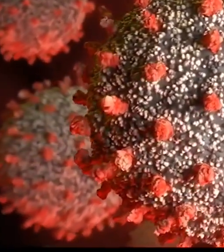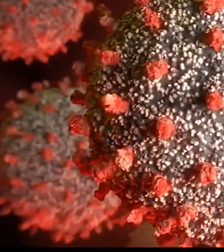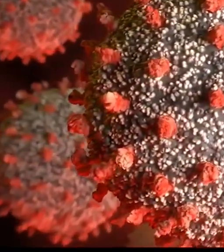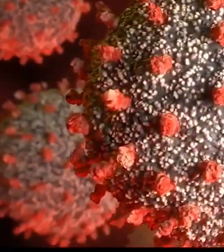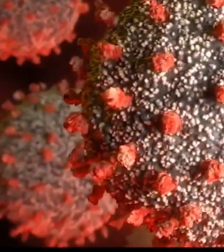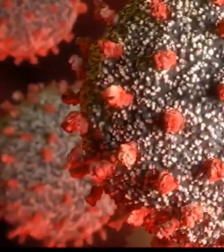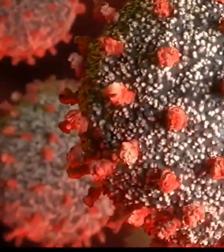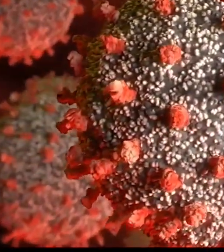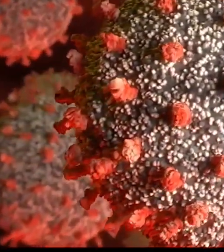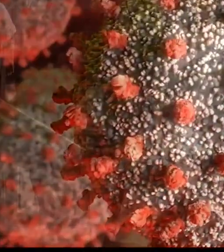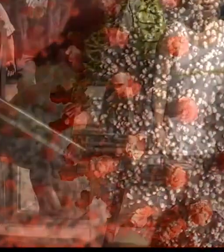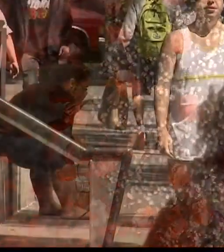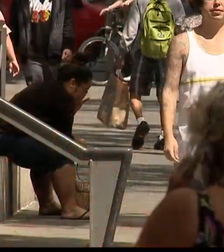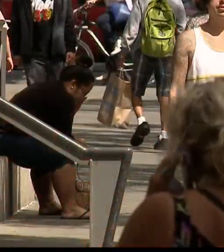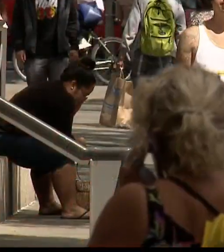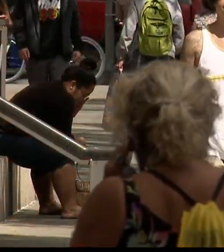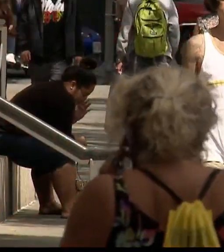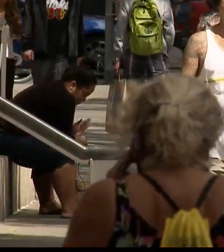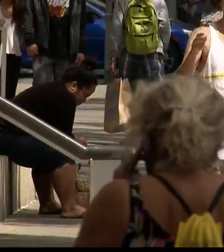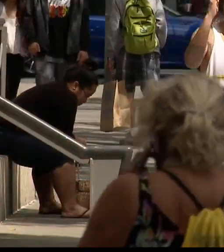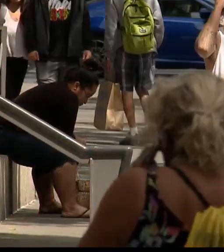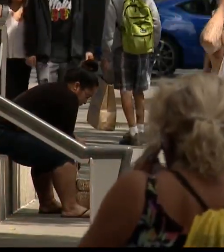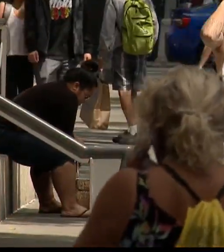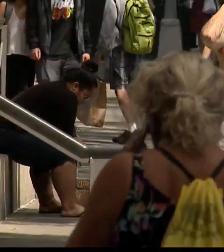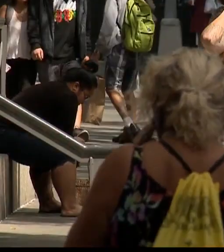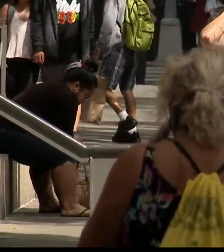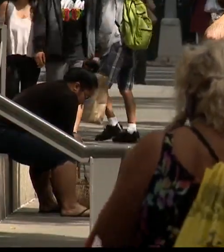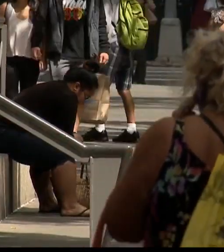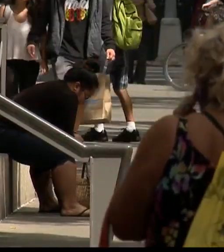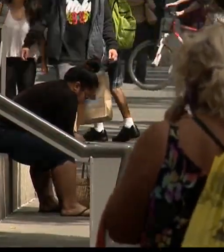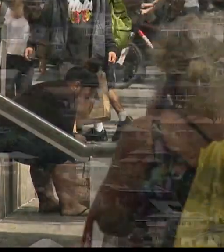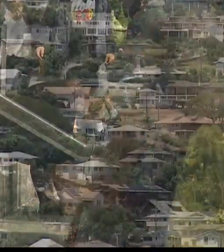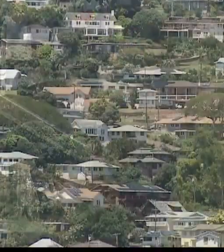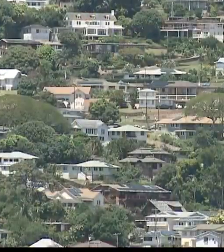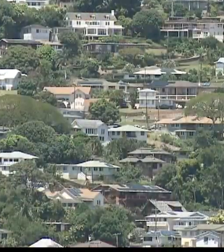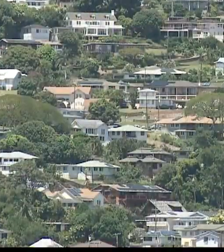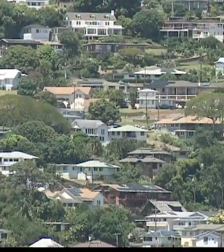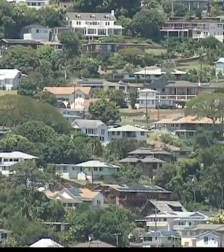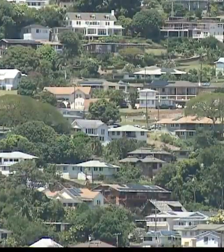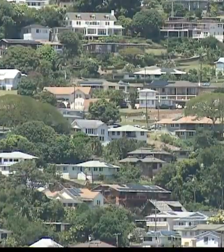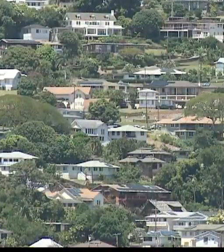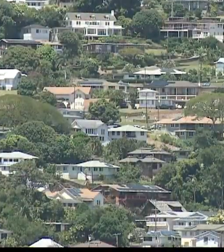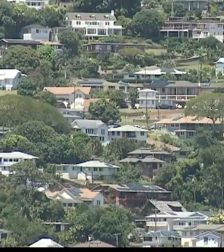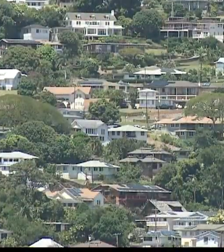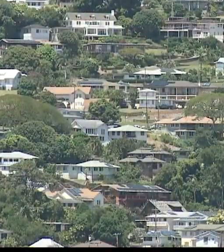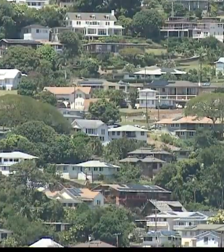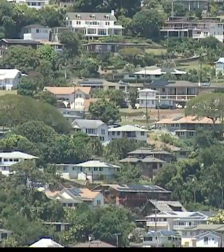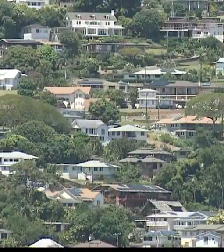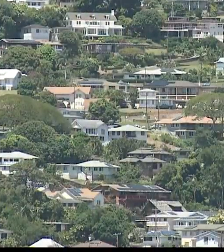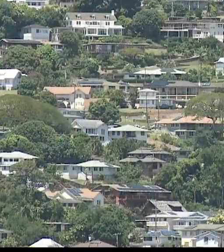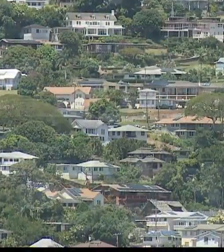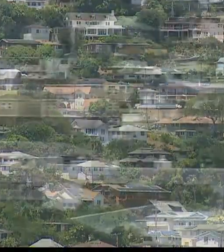IF YOU'RE WORRIED ABOUT YOUR PRIVACY... THE RESULTS WON'T BE ABLE TO PINPOINT WHERE THE DISEASE IS. IT TRACKS LARGER TRENDS AND HOW